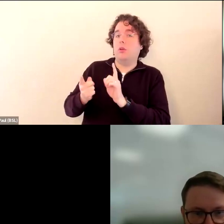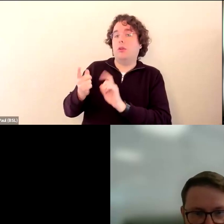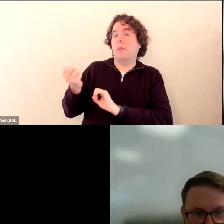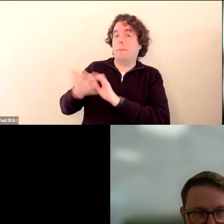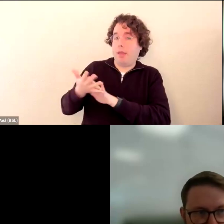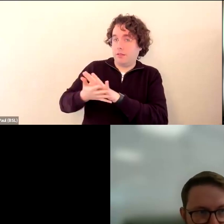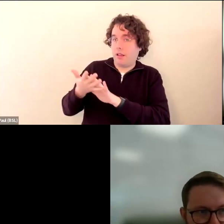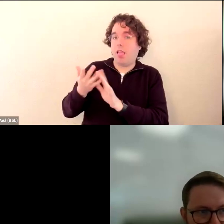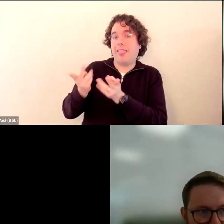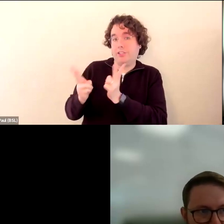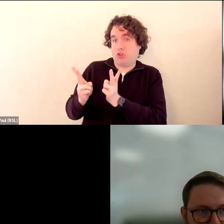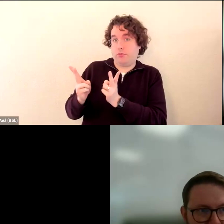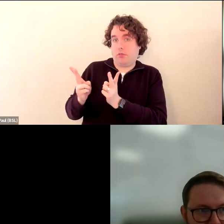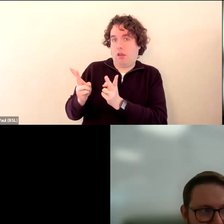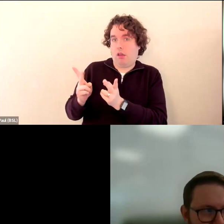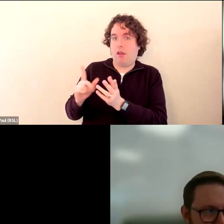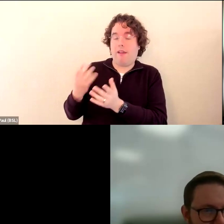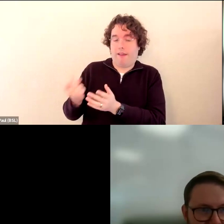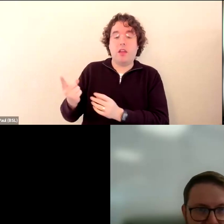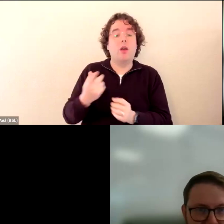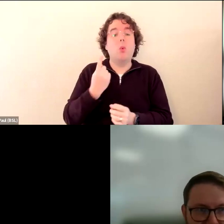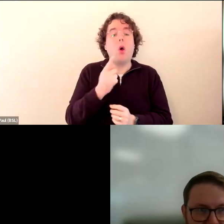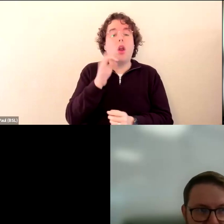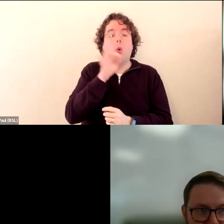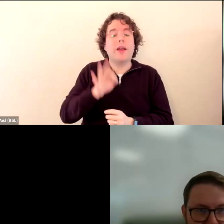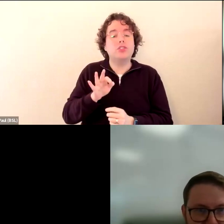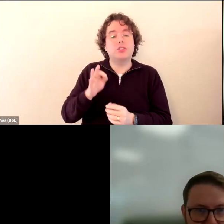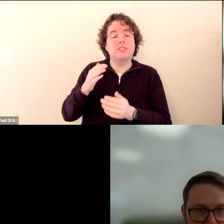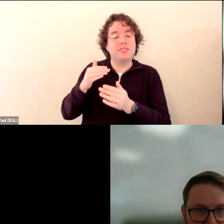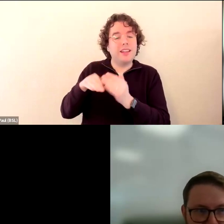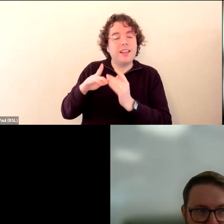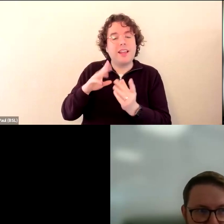question in the chat, so if you need BSL, you should be able to pin them on your screen.